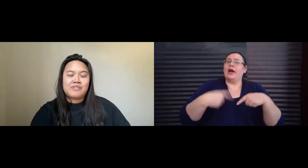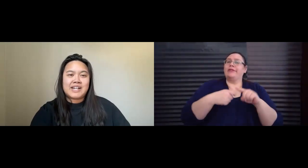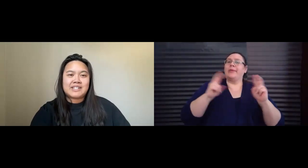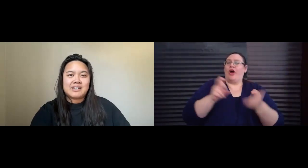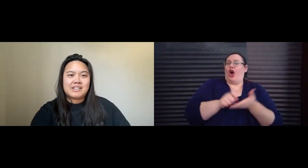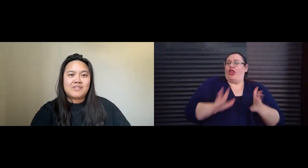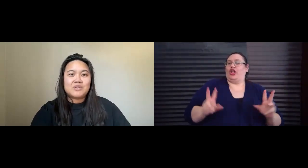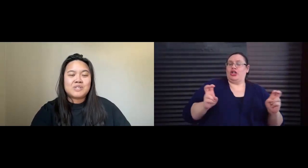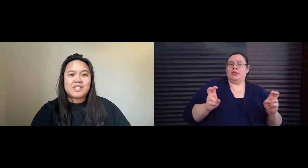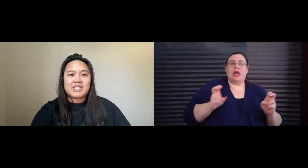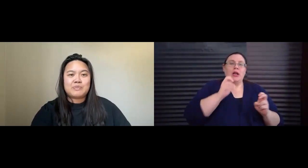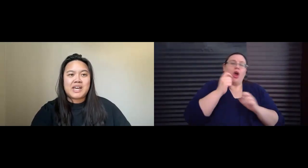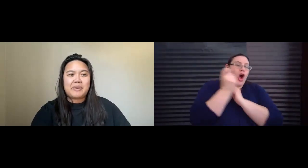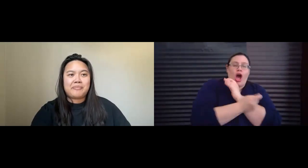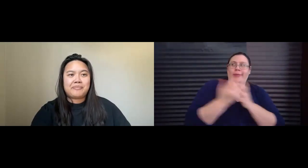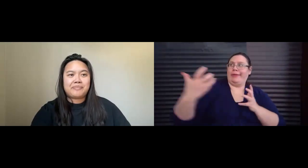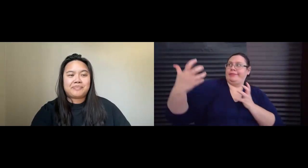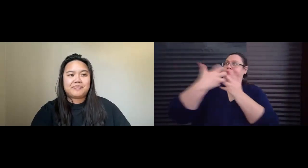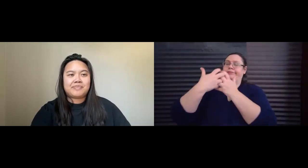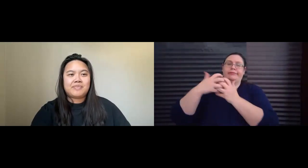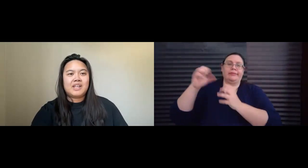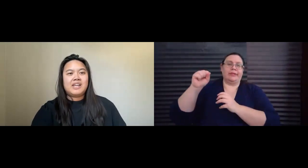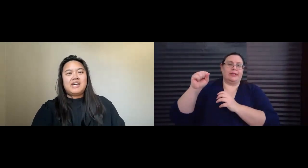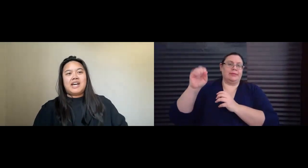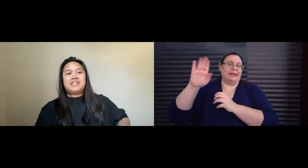reflect the views of the SBA.